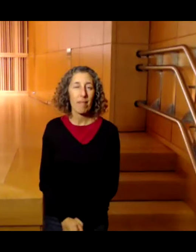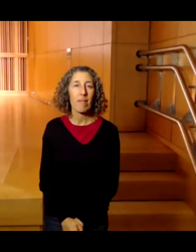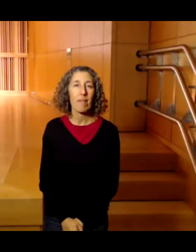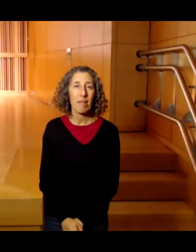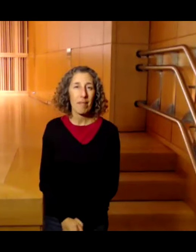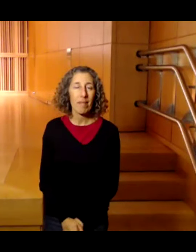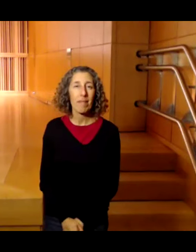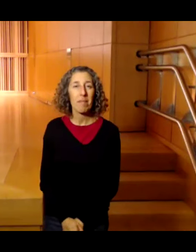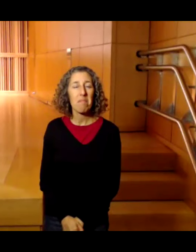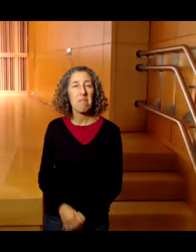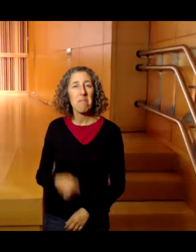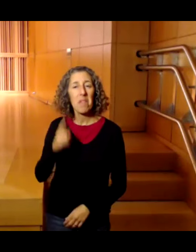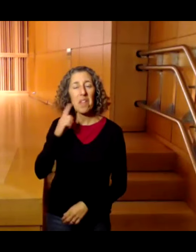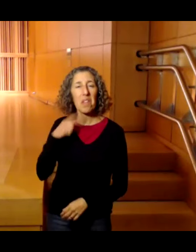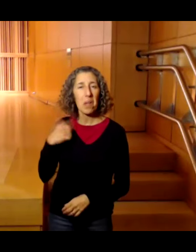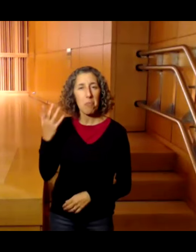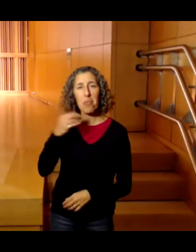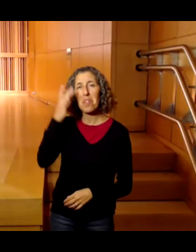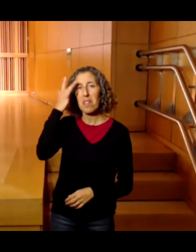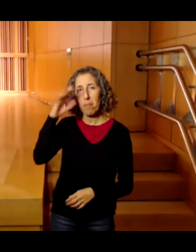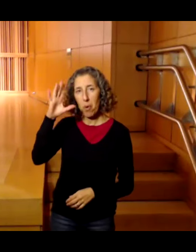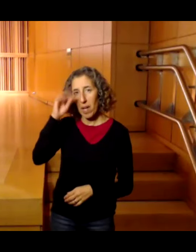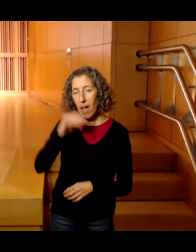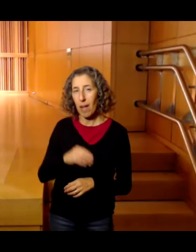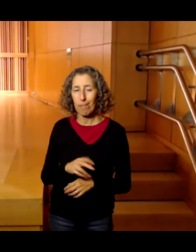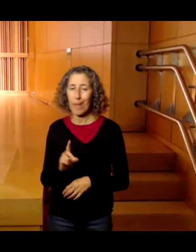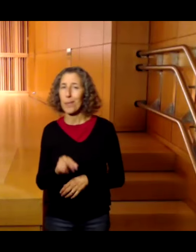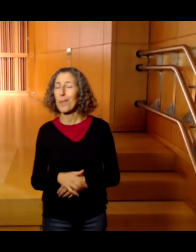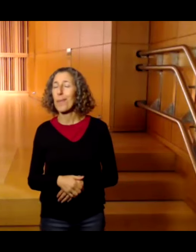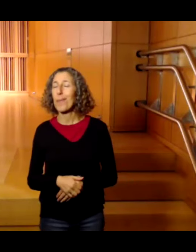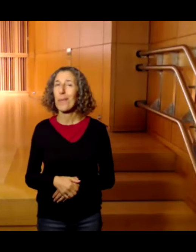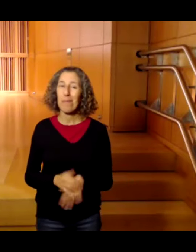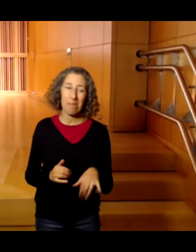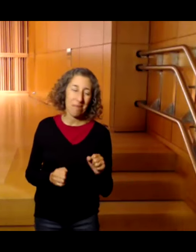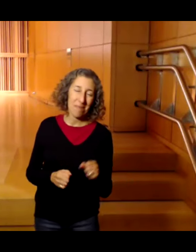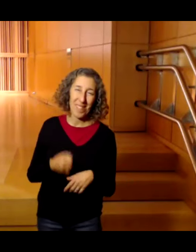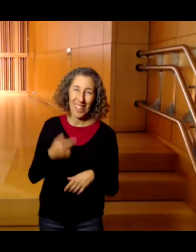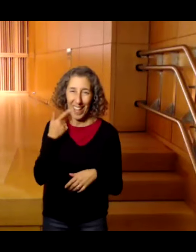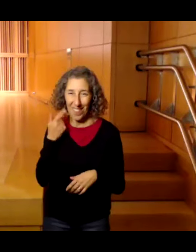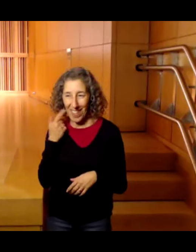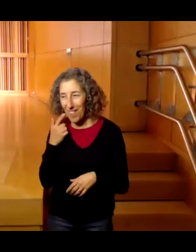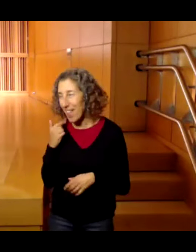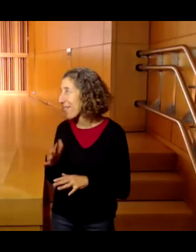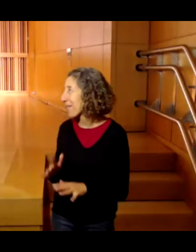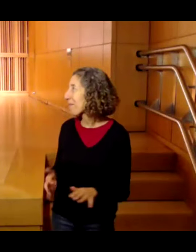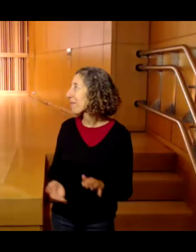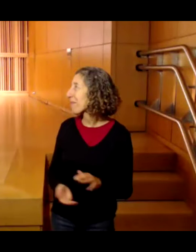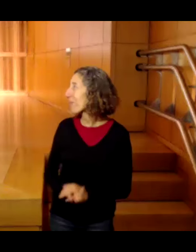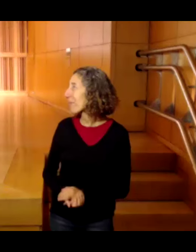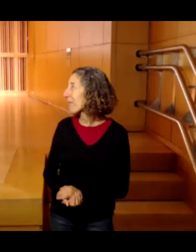I do. Um… Wait for it. Wait for it.